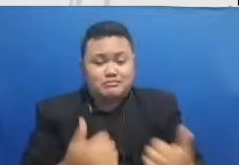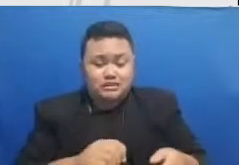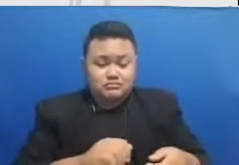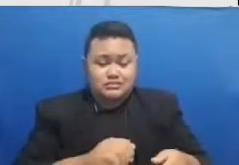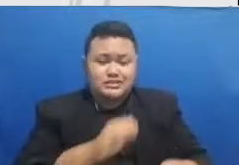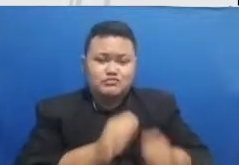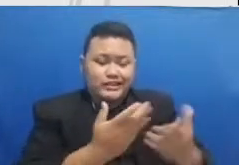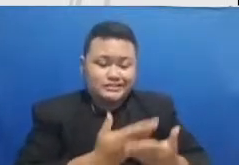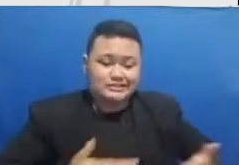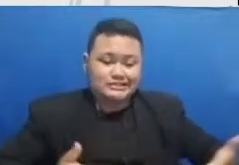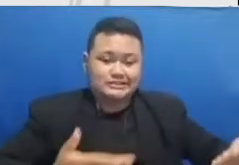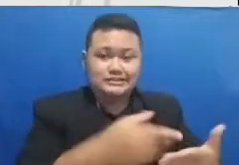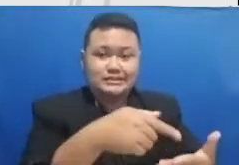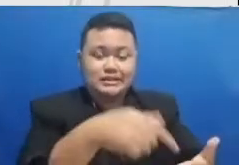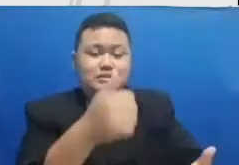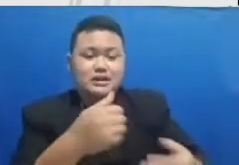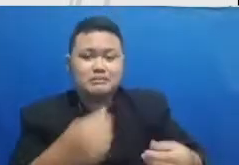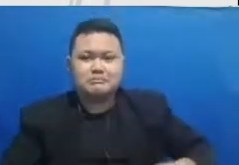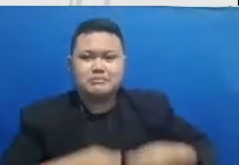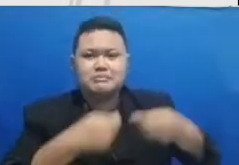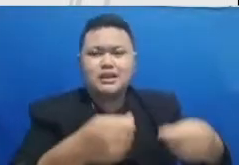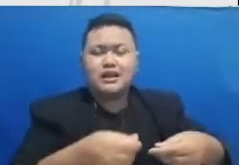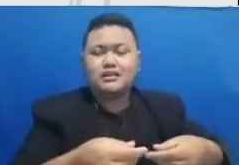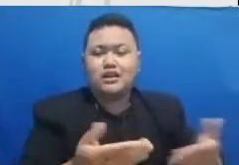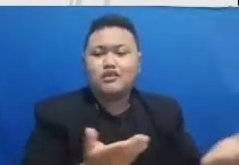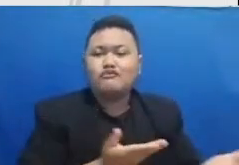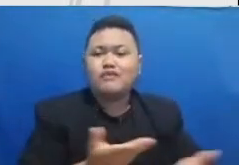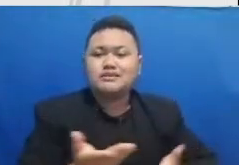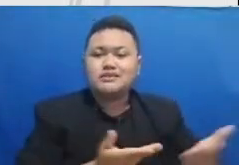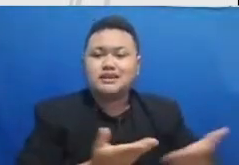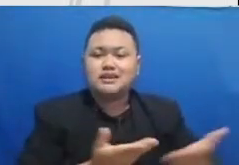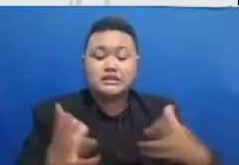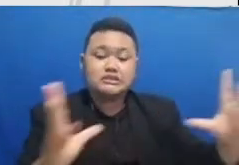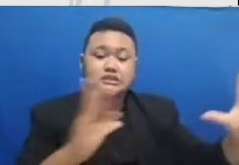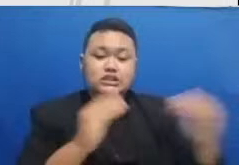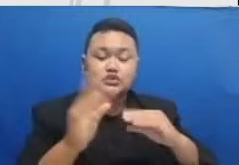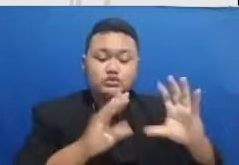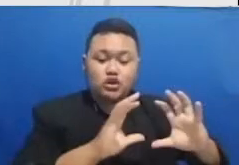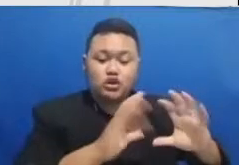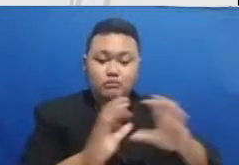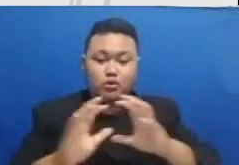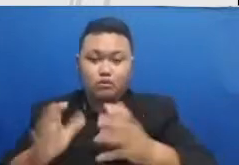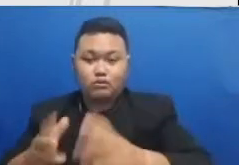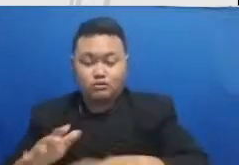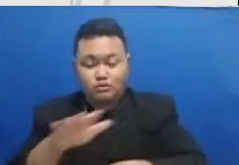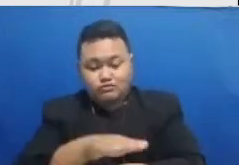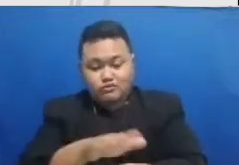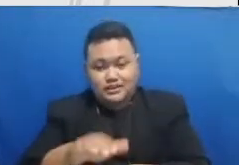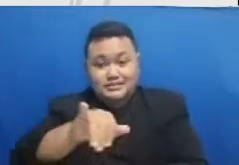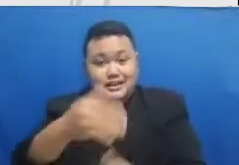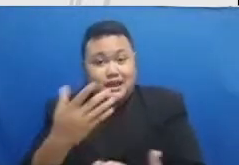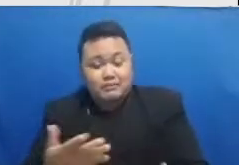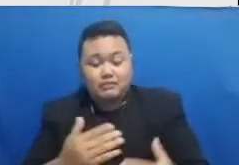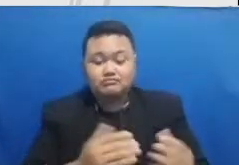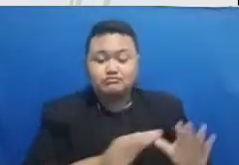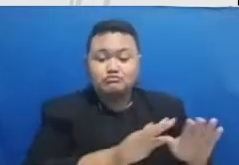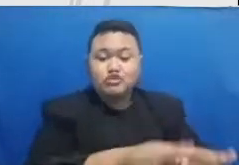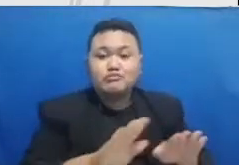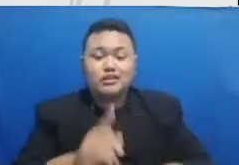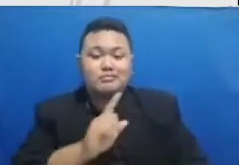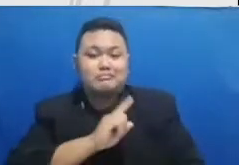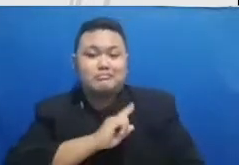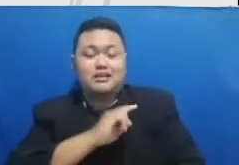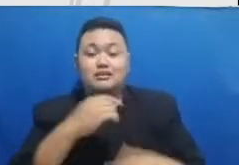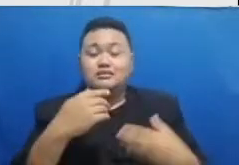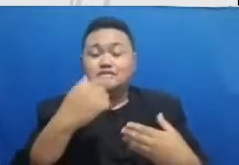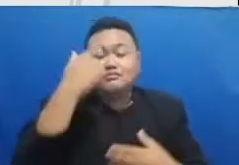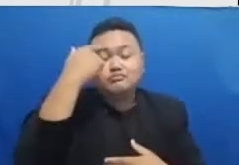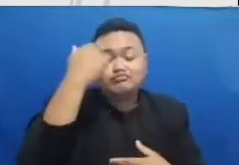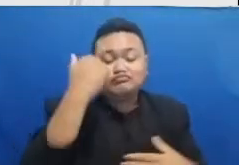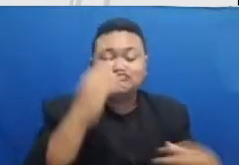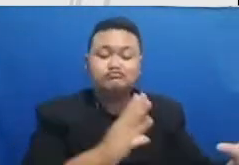student group discussions here, meaning that students are independent in discussing Mr. Dedi Spice